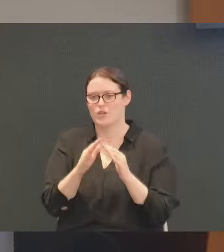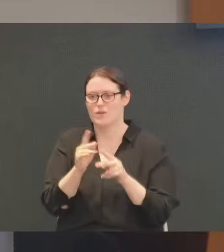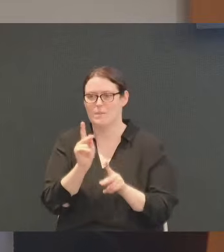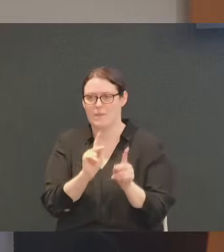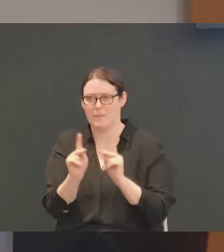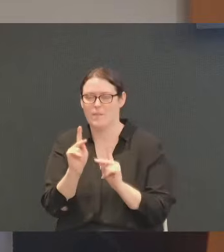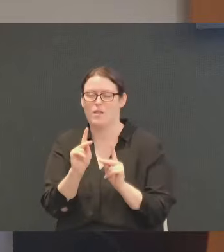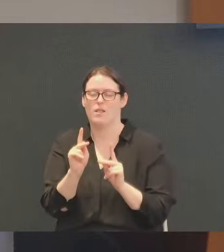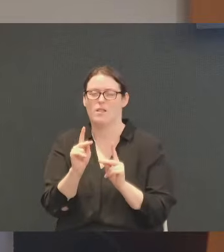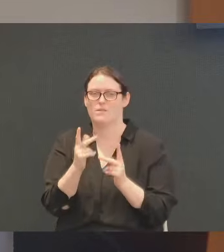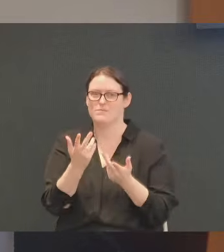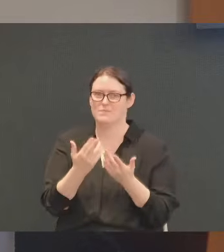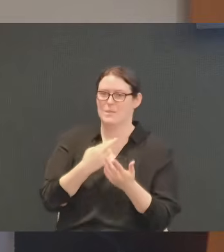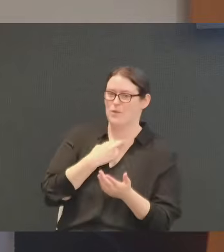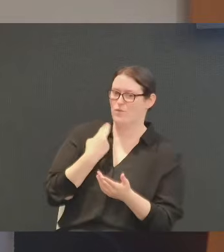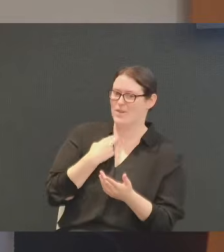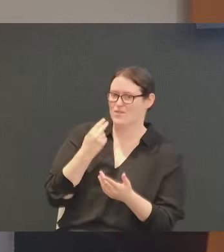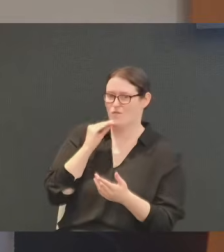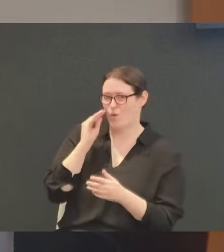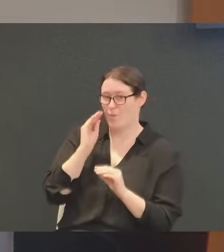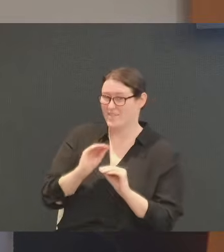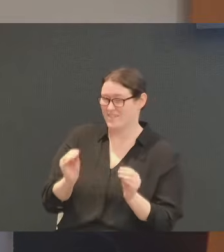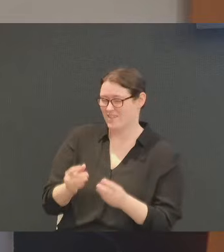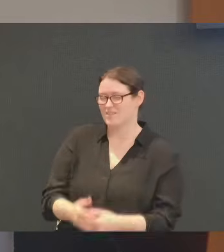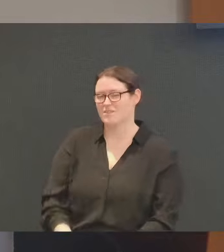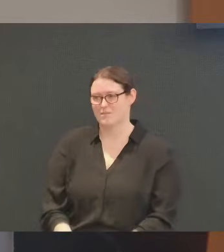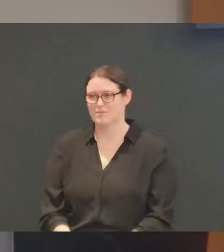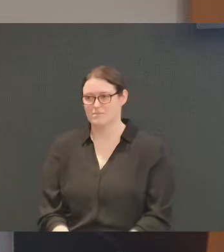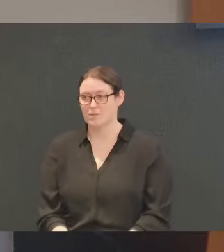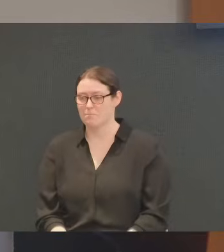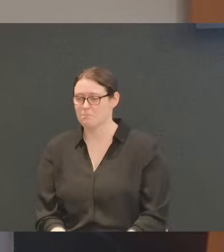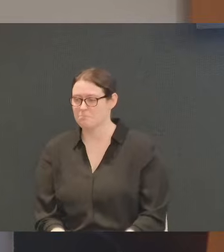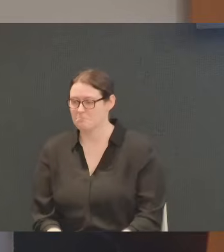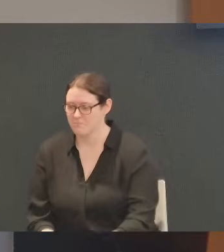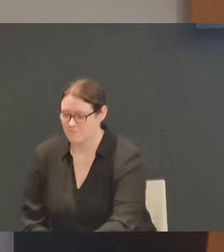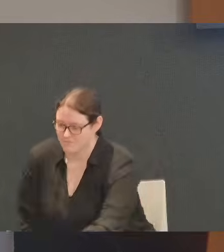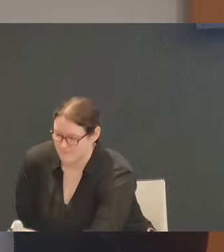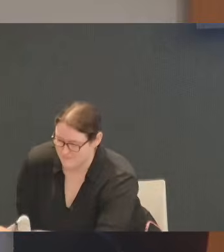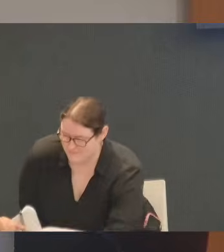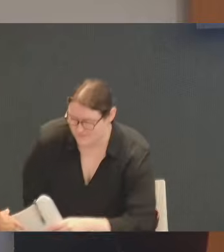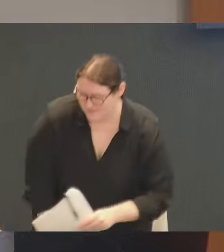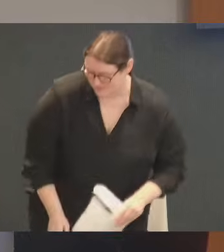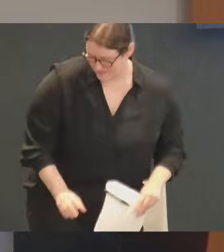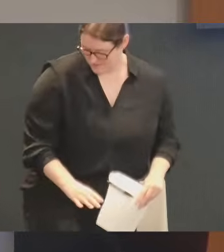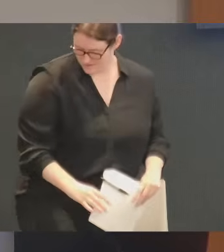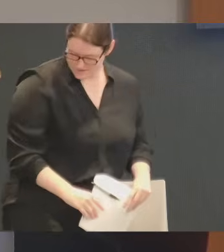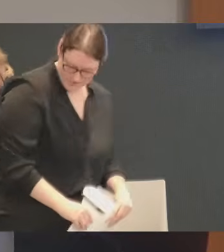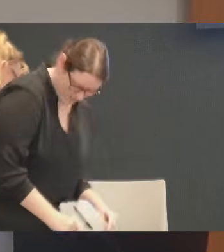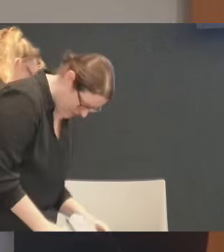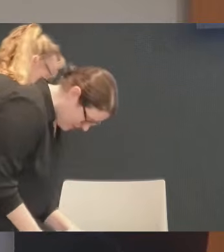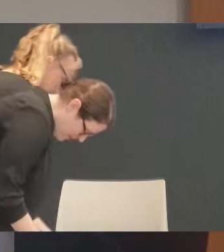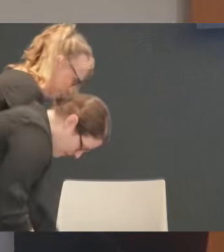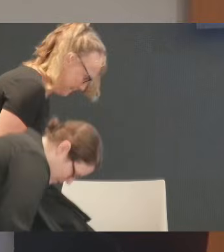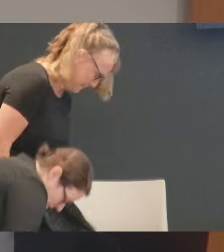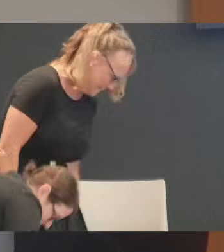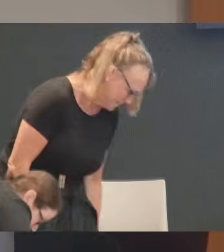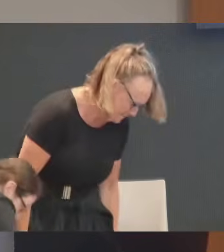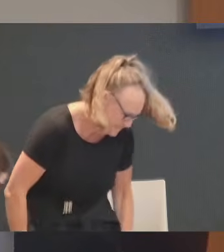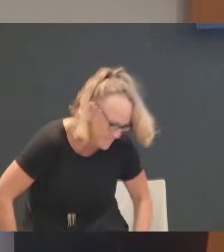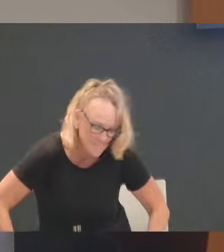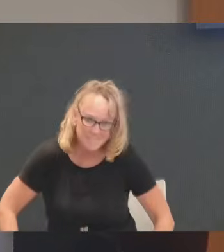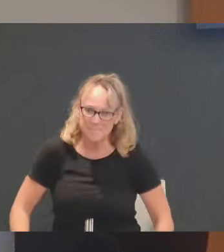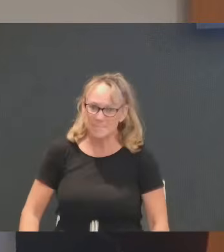that are at risk for homelessness. item by leave number six. I don't know if John Bruggen is John.